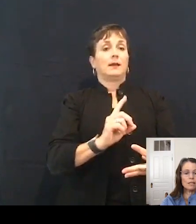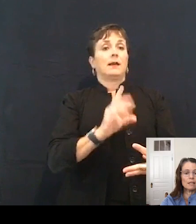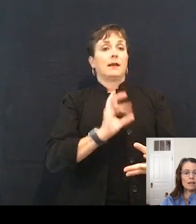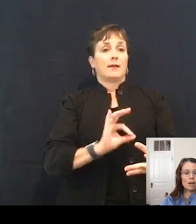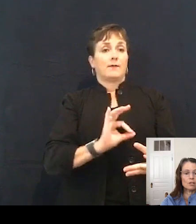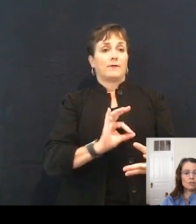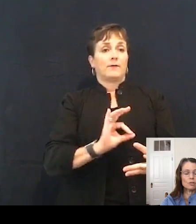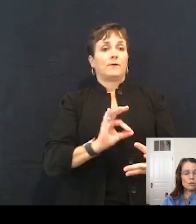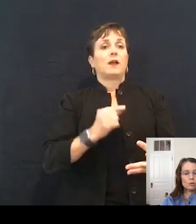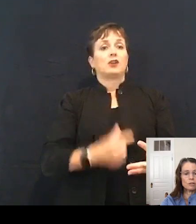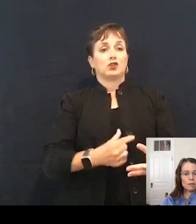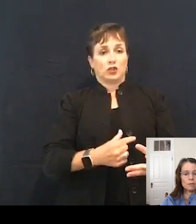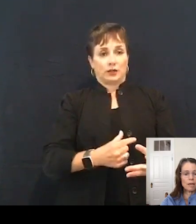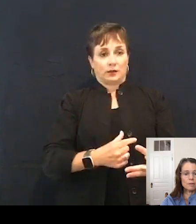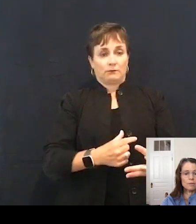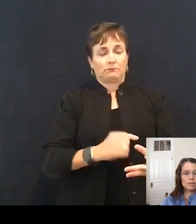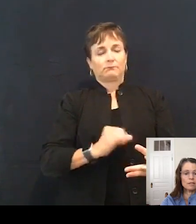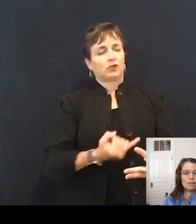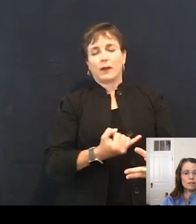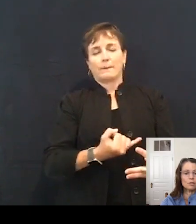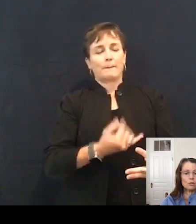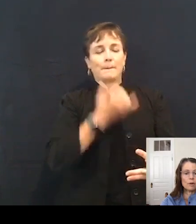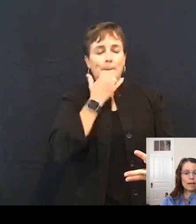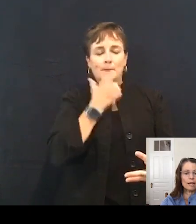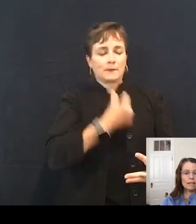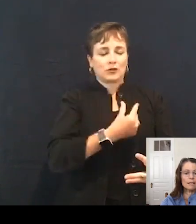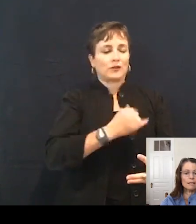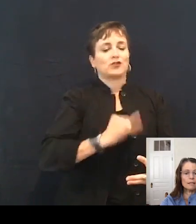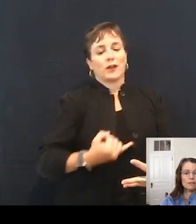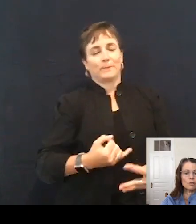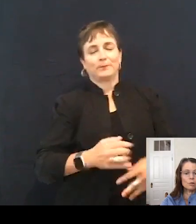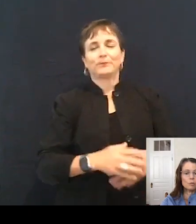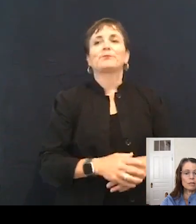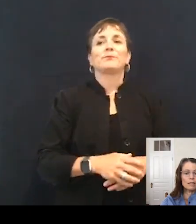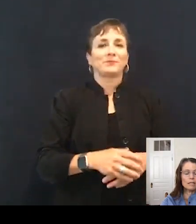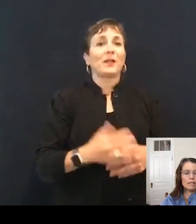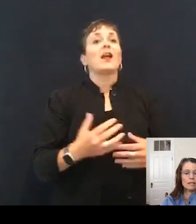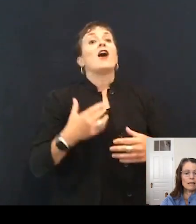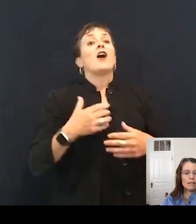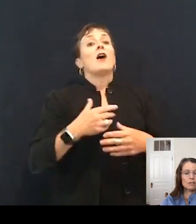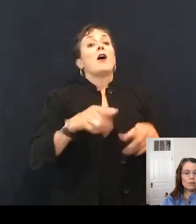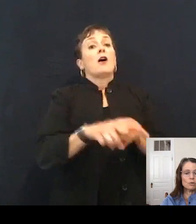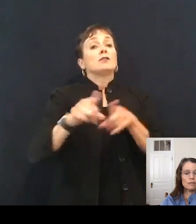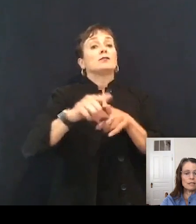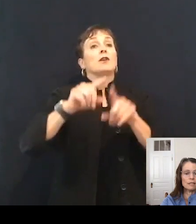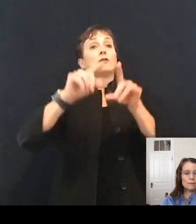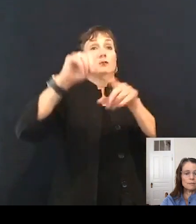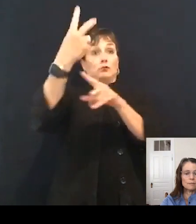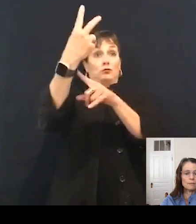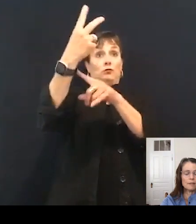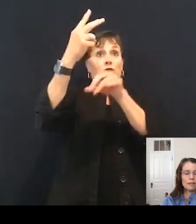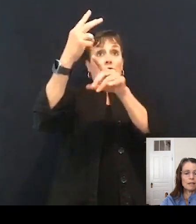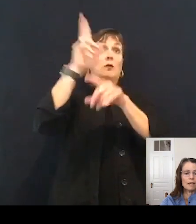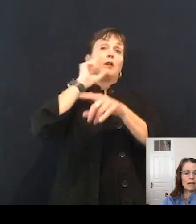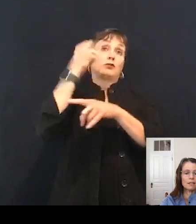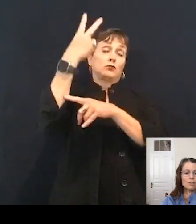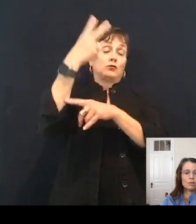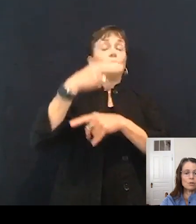There are three USH2 subtypes, 2A, 2B, and 2D.